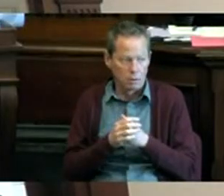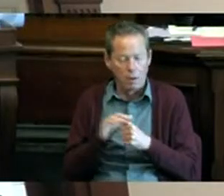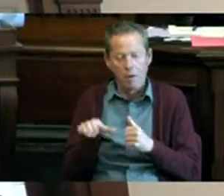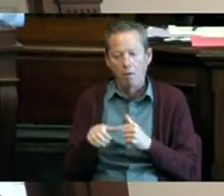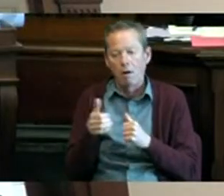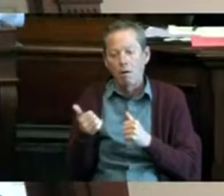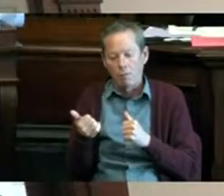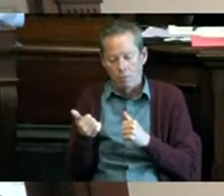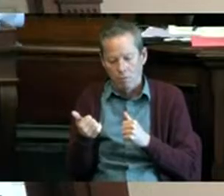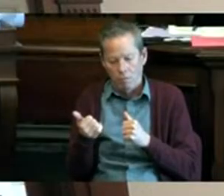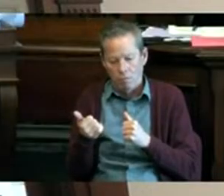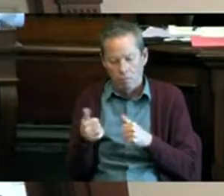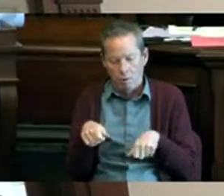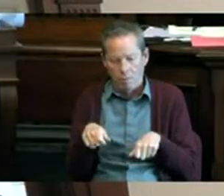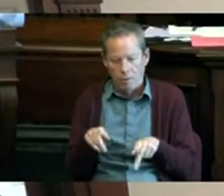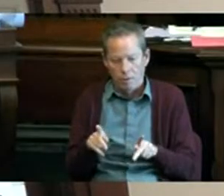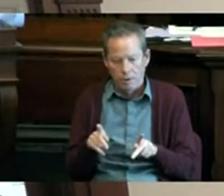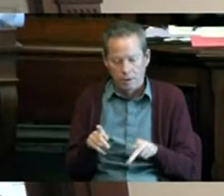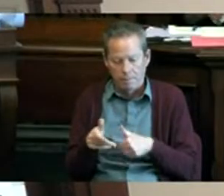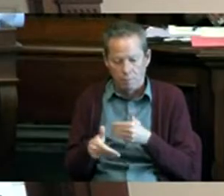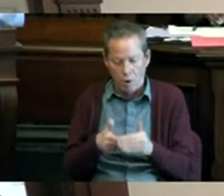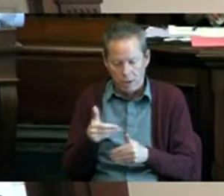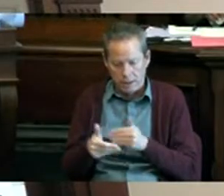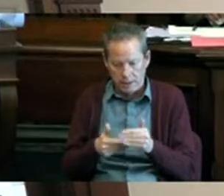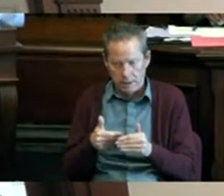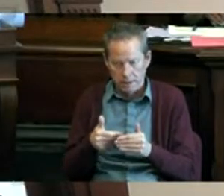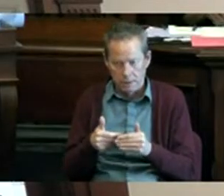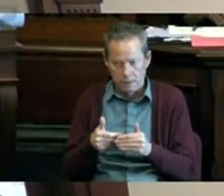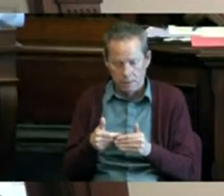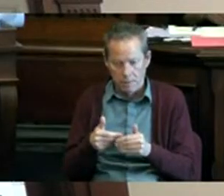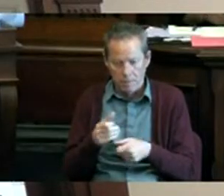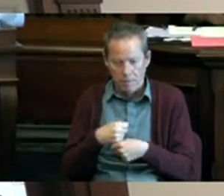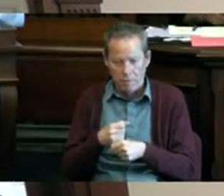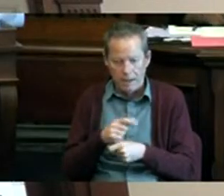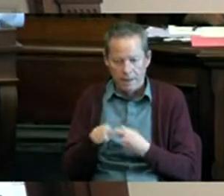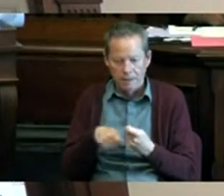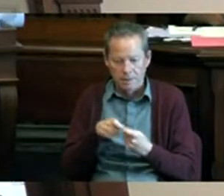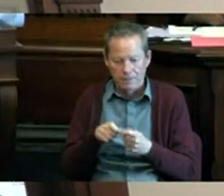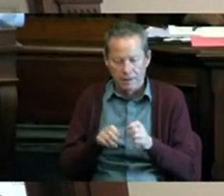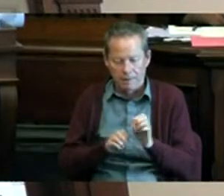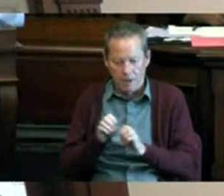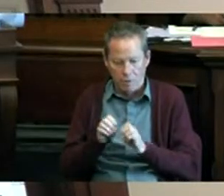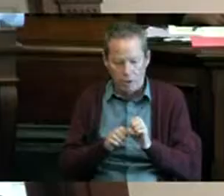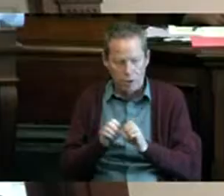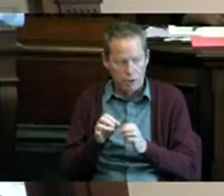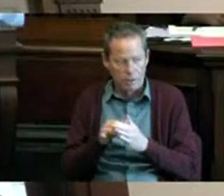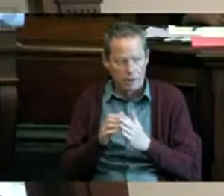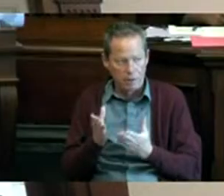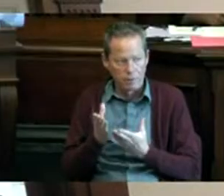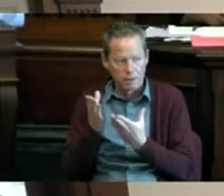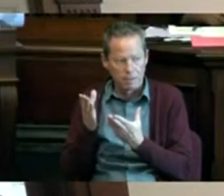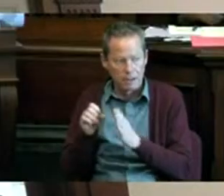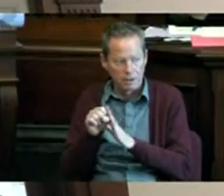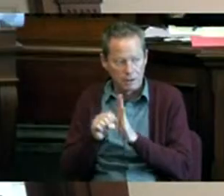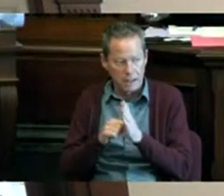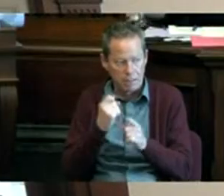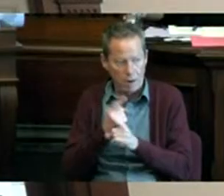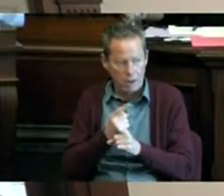we what we choose to use. There are other opportunities or